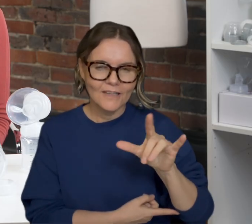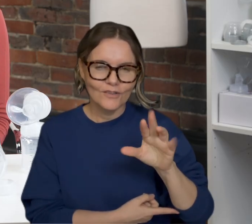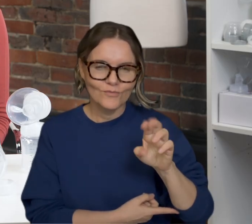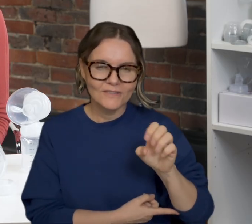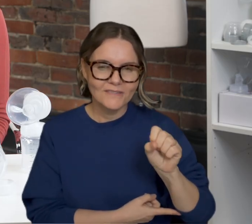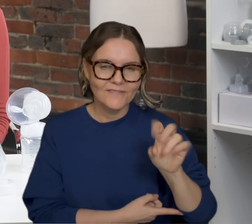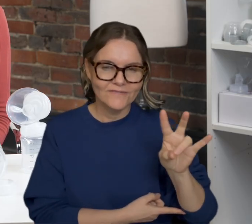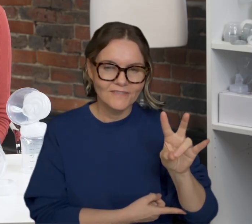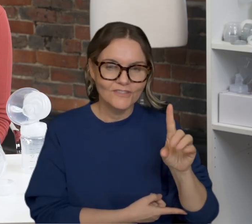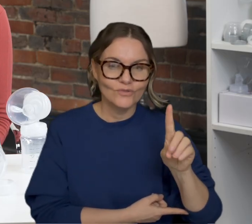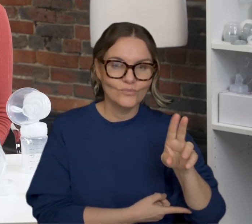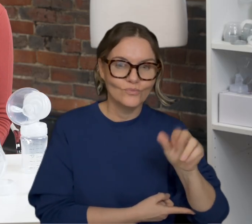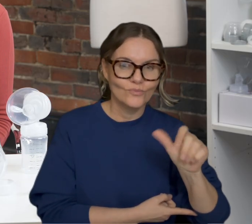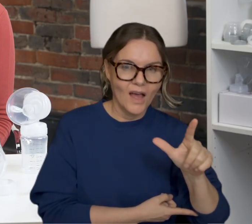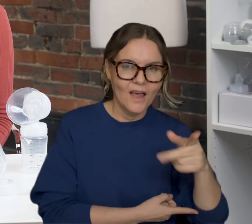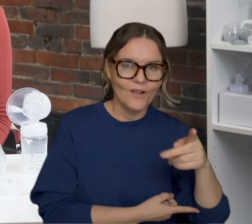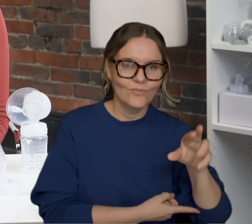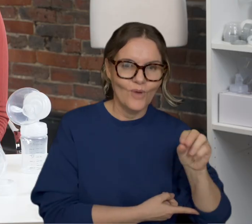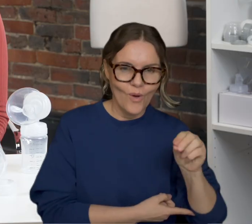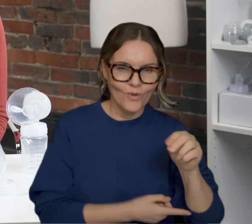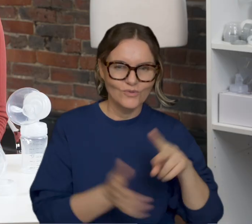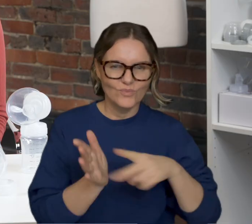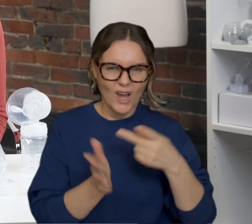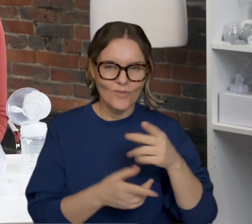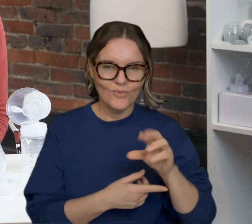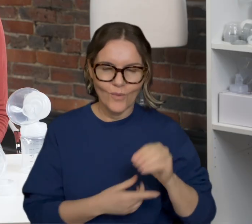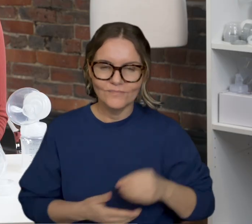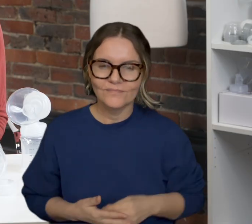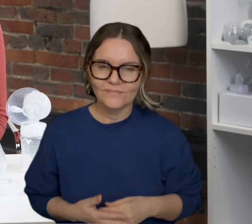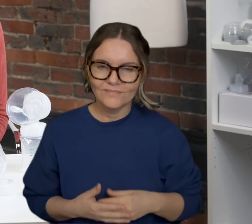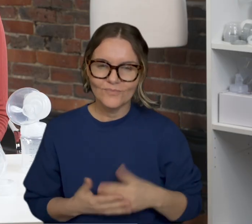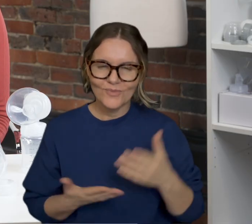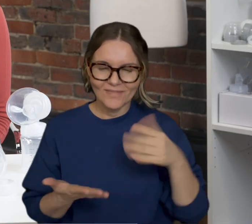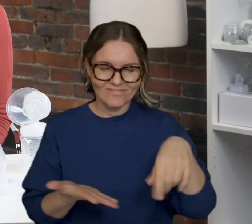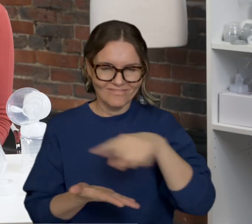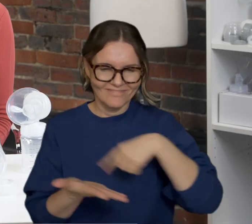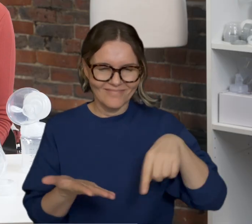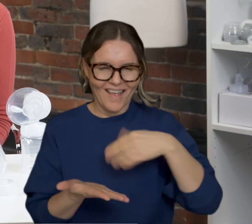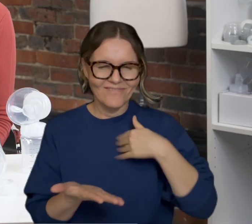we talk through the Cimilre S7 we're going to go over the special features what's included in the